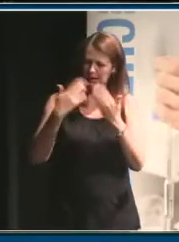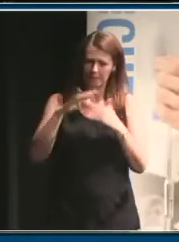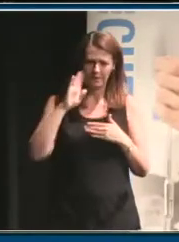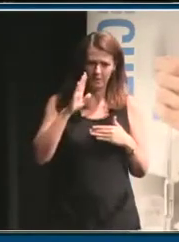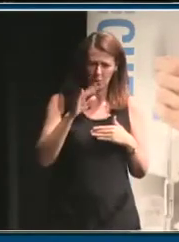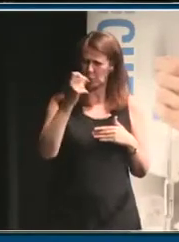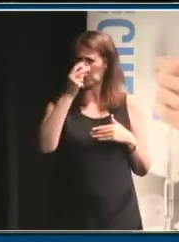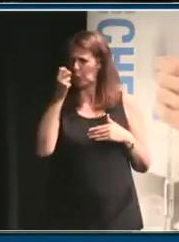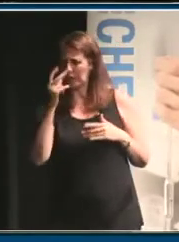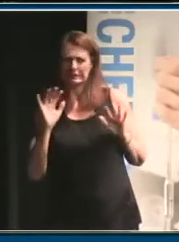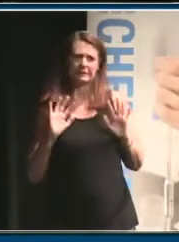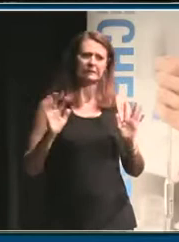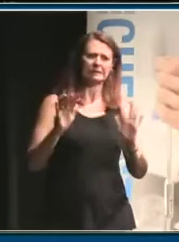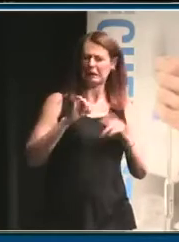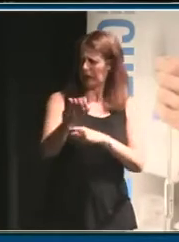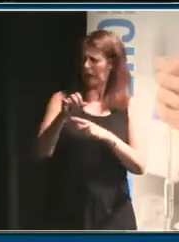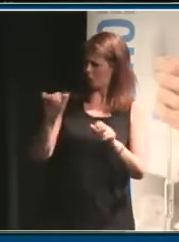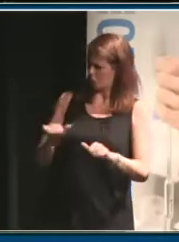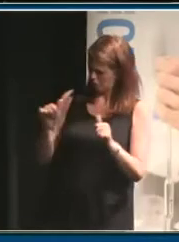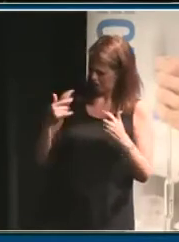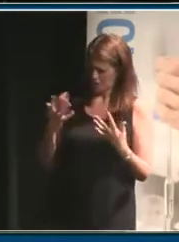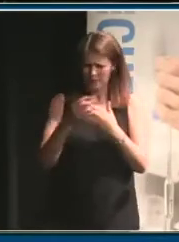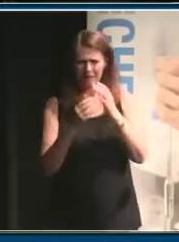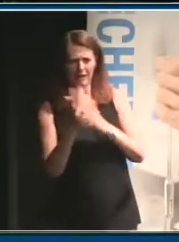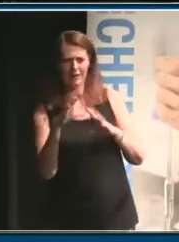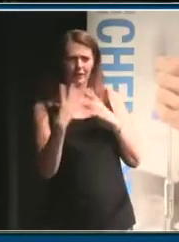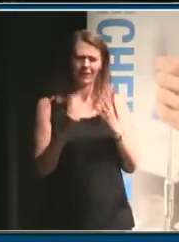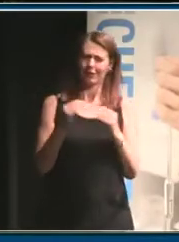nasty stuff, are we okay?” they go “Yeah we're fine we got all this mitigation going on what